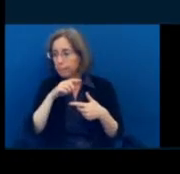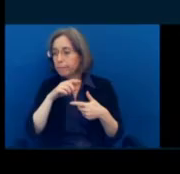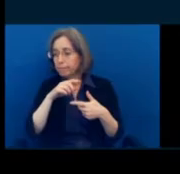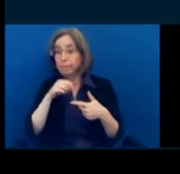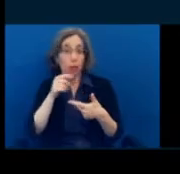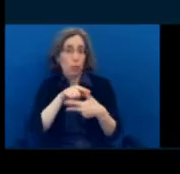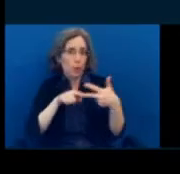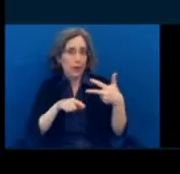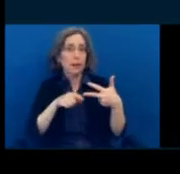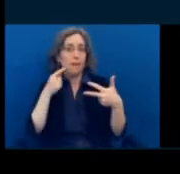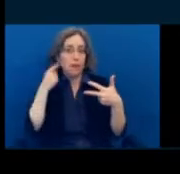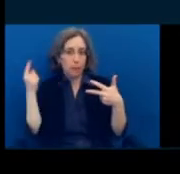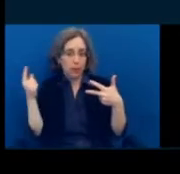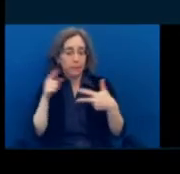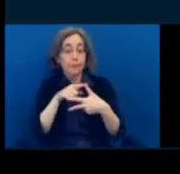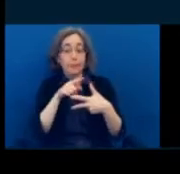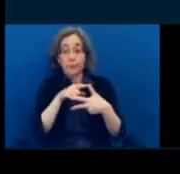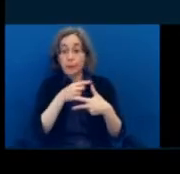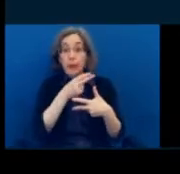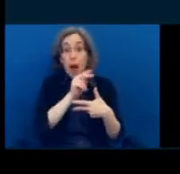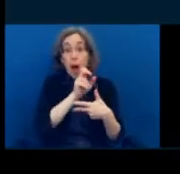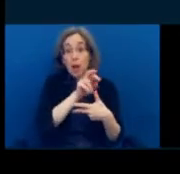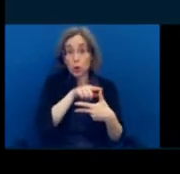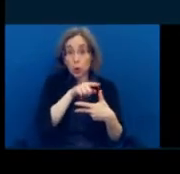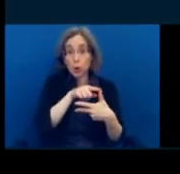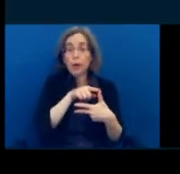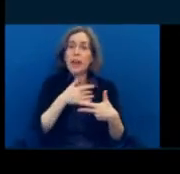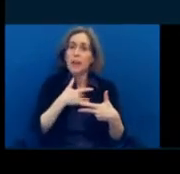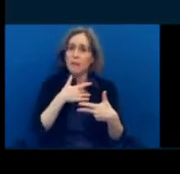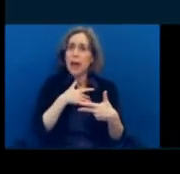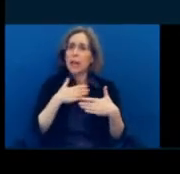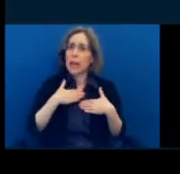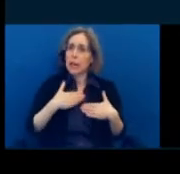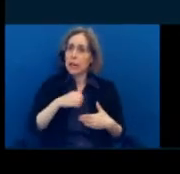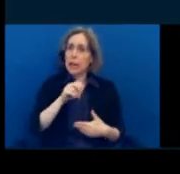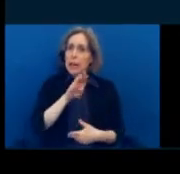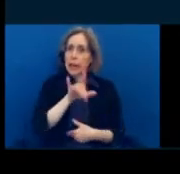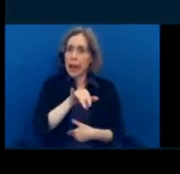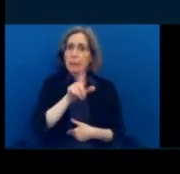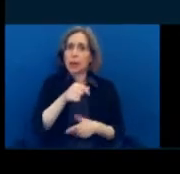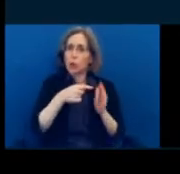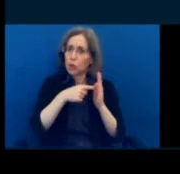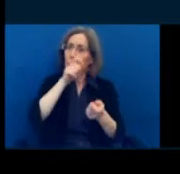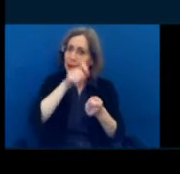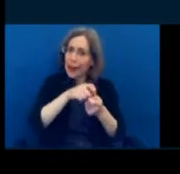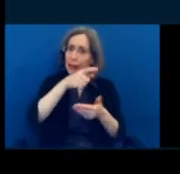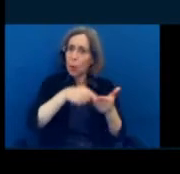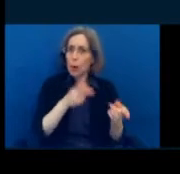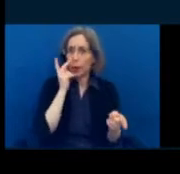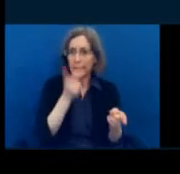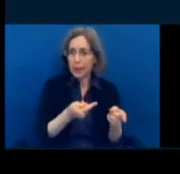HERE, HUNTER ON THE LEFT THOUGHT ANATOMY HAD REPRESENT WHAT YOU SAW AND AS CAN YOU SEE FROM THESE ILLUSTRATIONS HE DID NOT